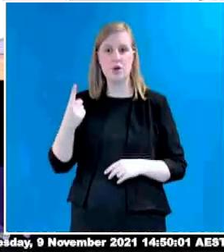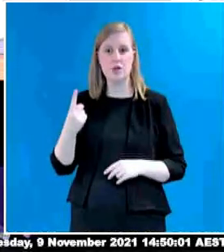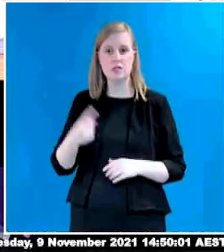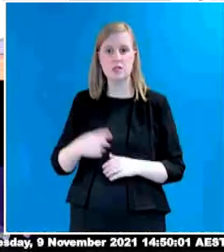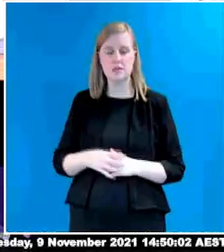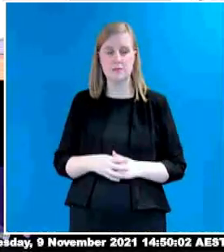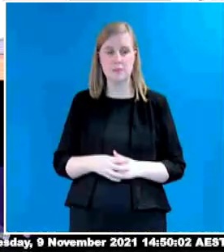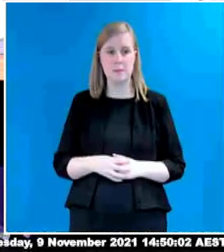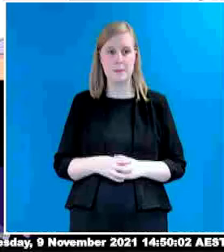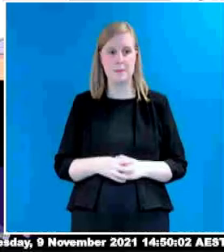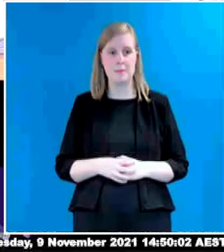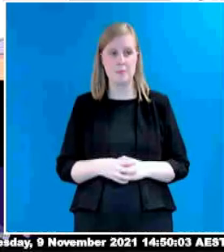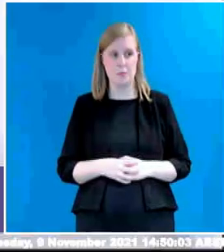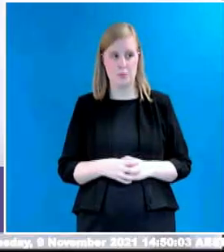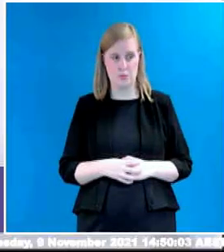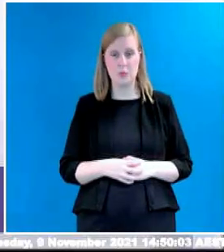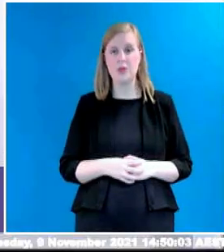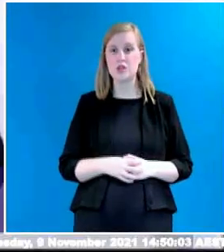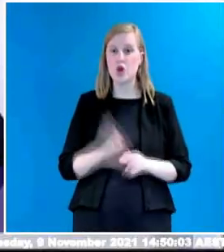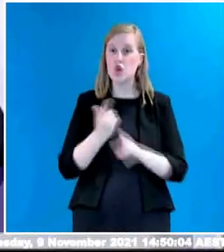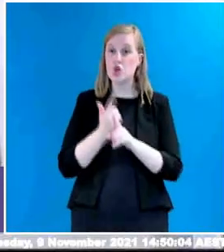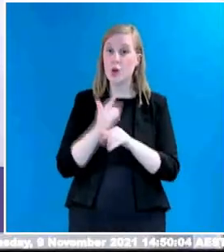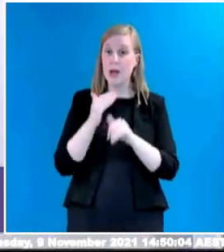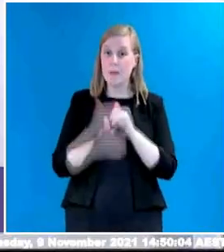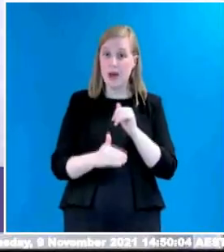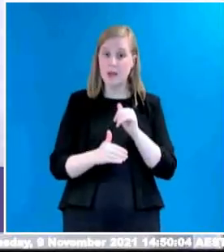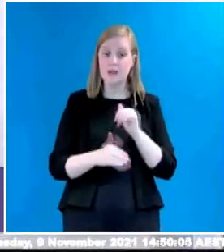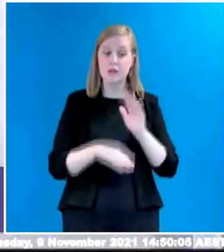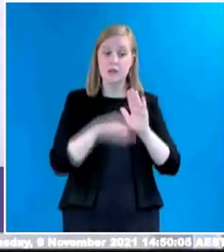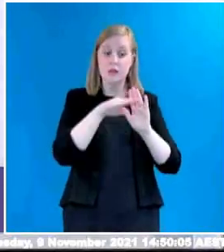On the concept of such rights that are progressively realised,